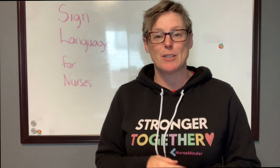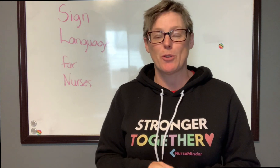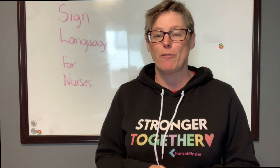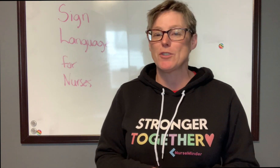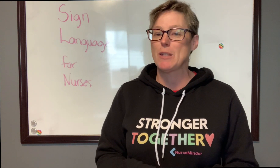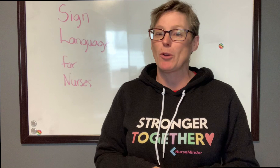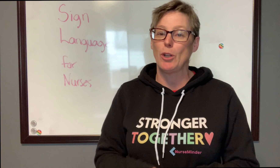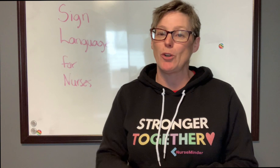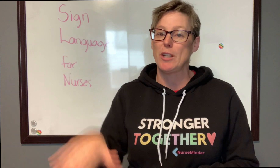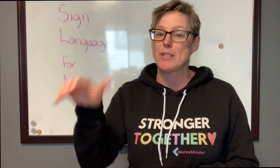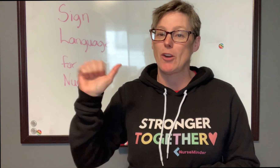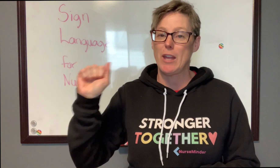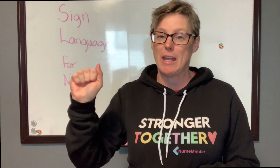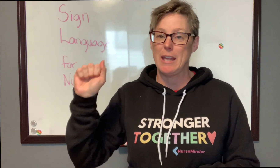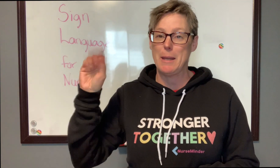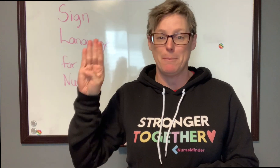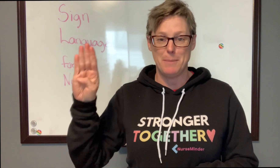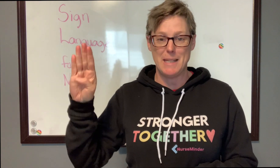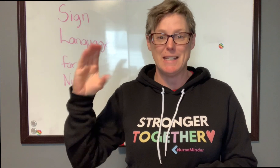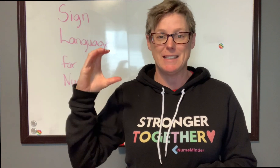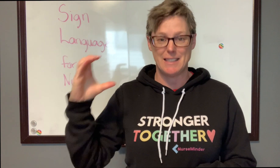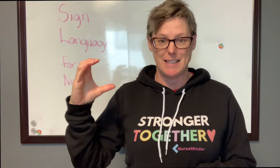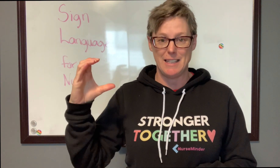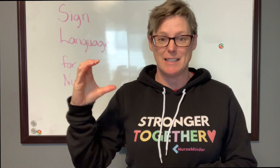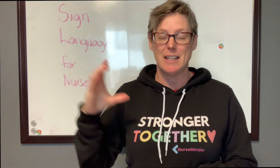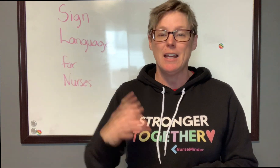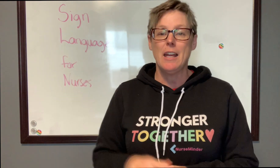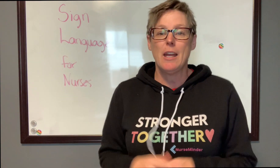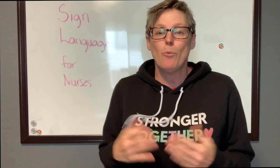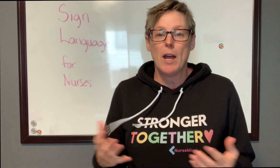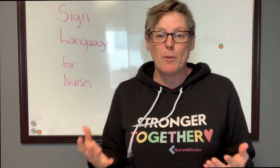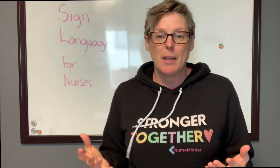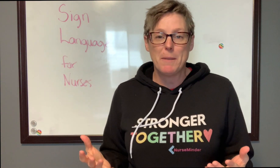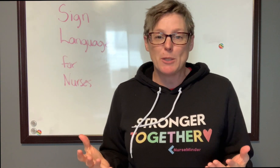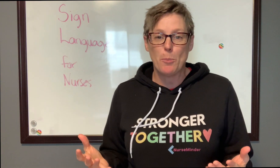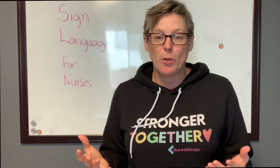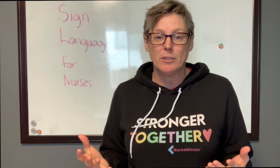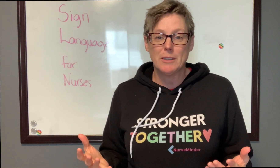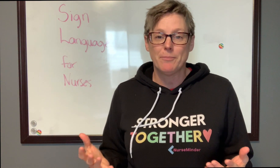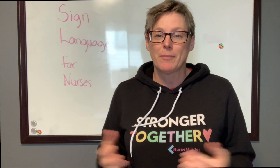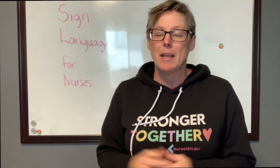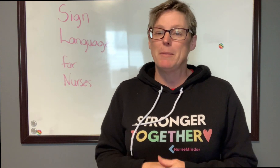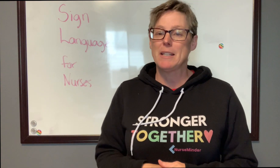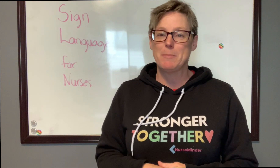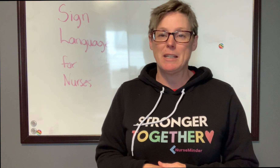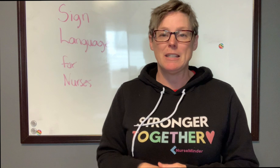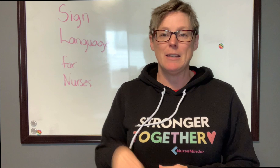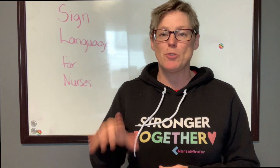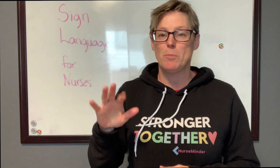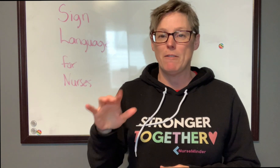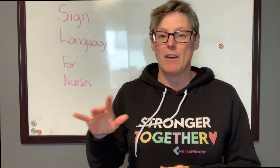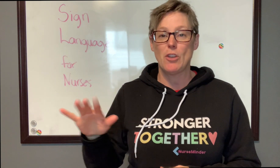so the first thing we'll learn is our a b c's and why would that be so important